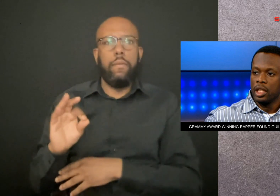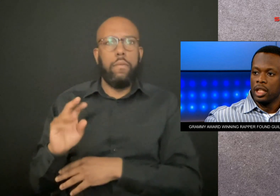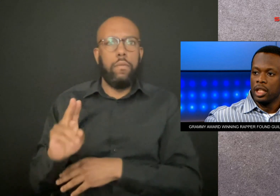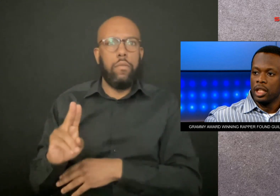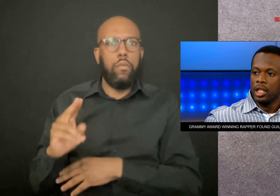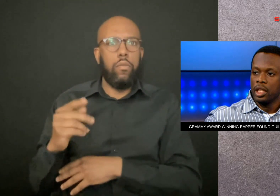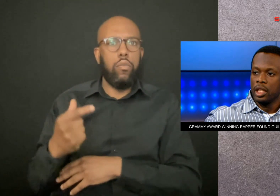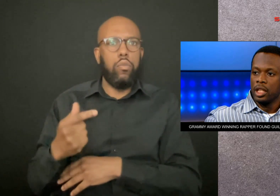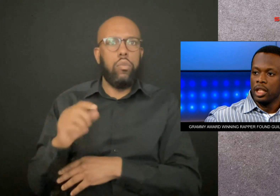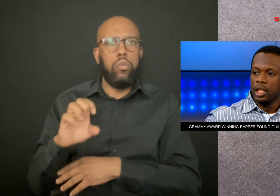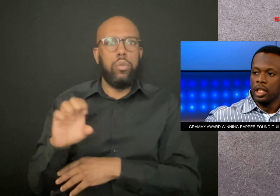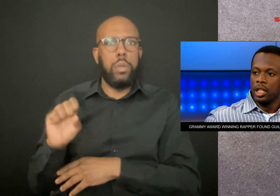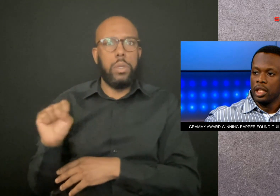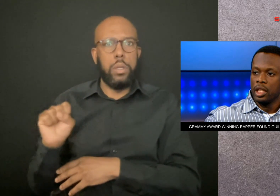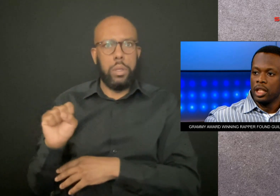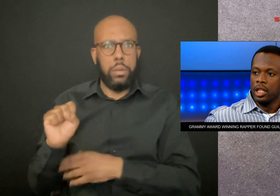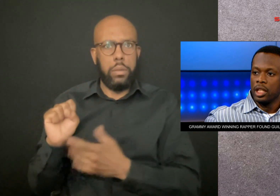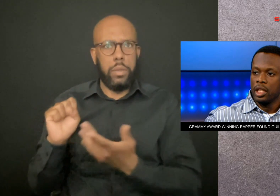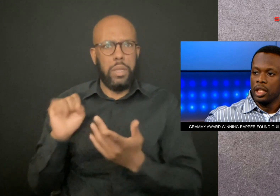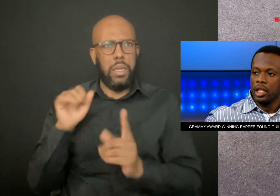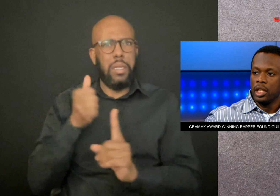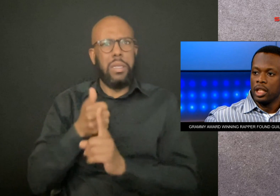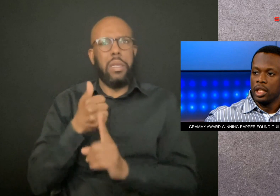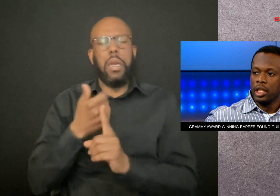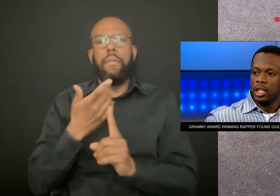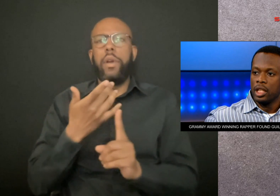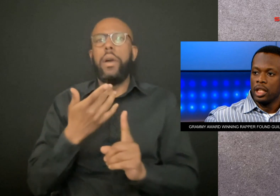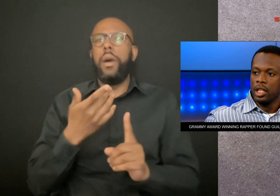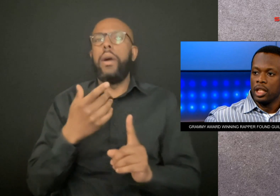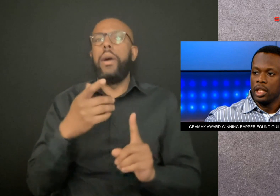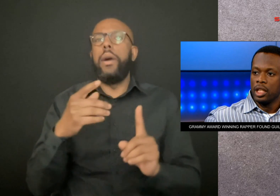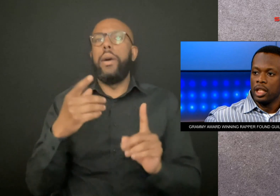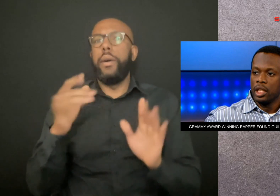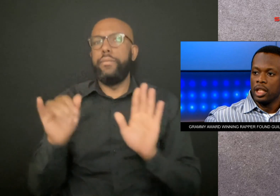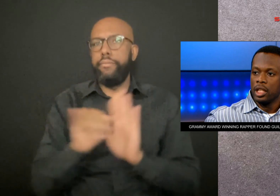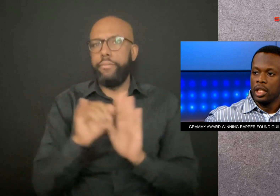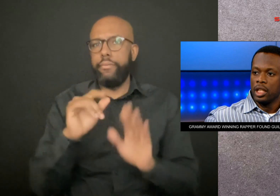has been found guilty in a scheme to help China influence the US government.